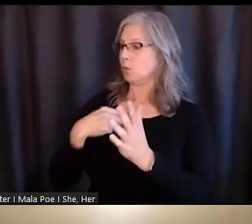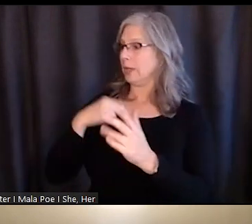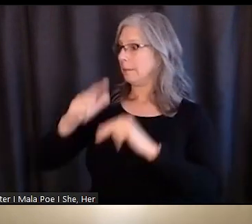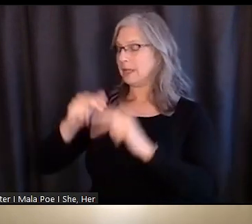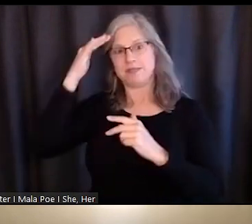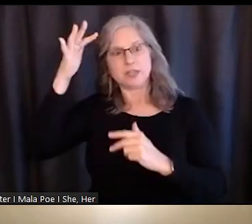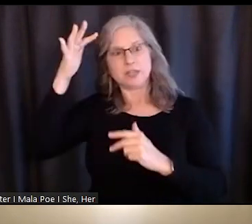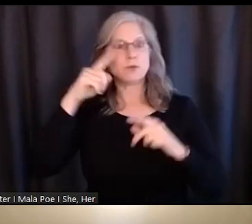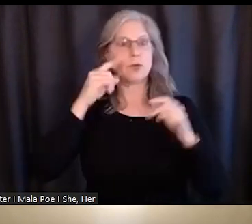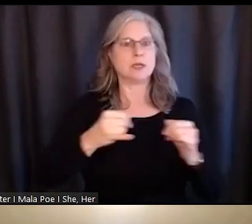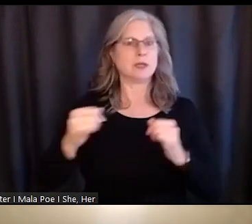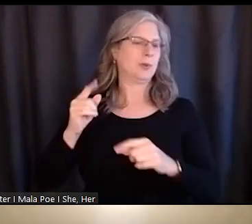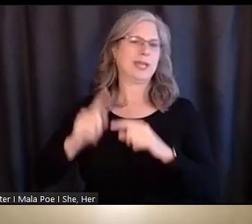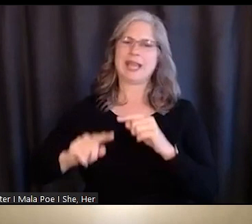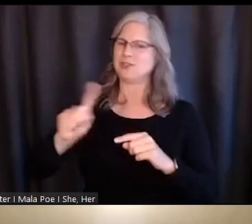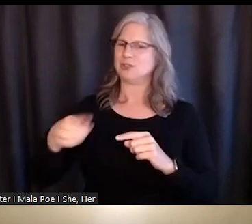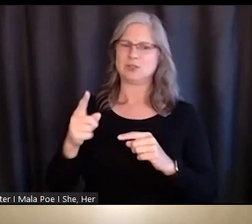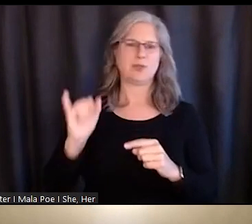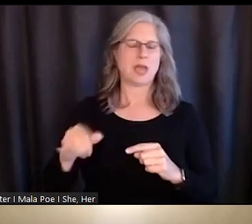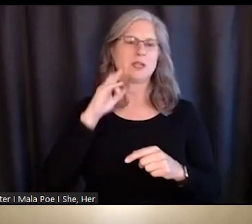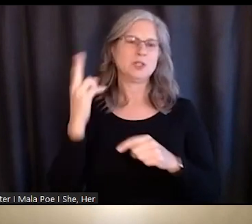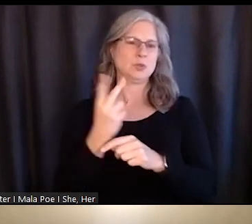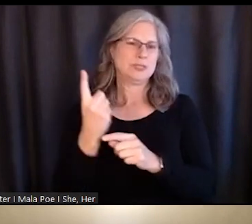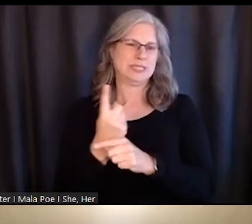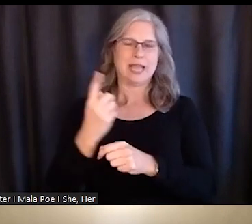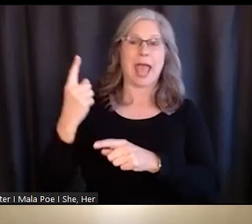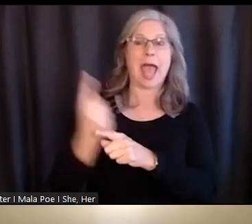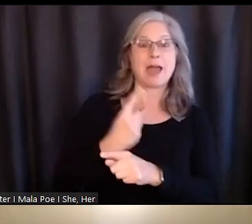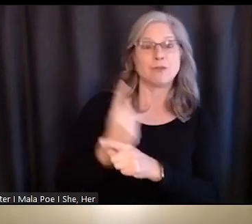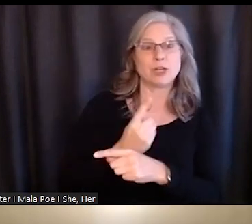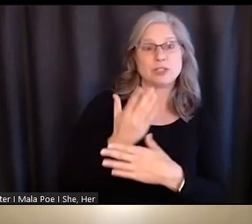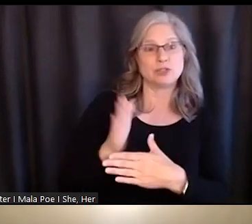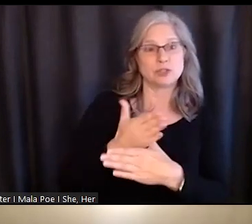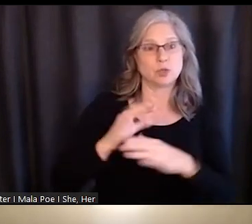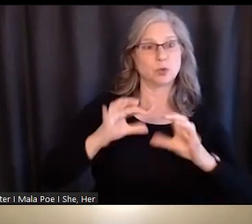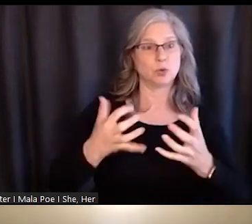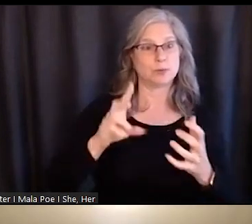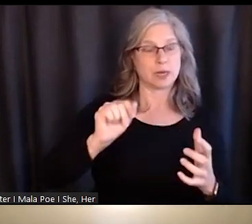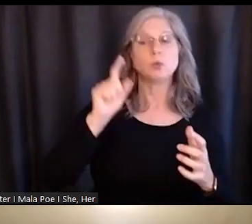we can't solely do this using average group data, and that we should also study individual differences.